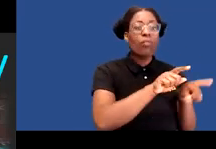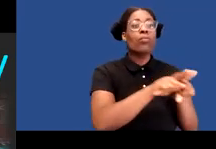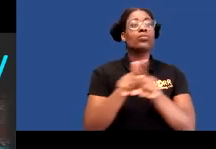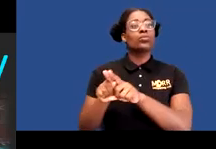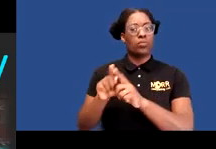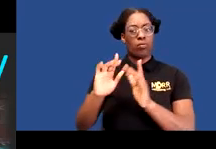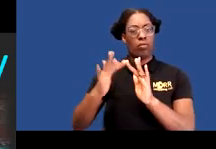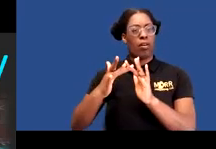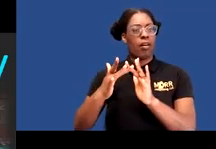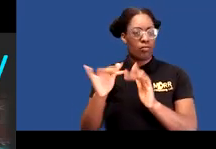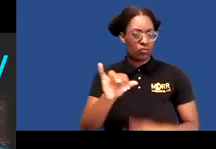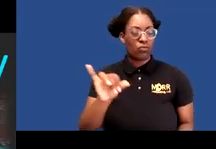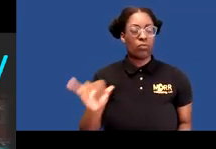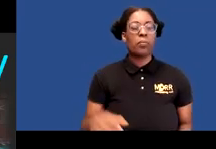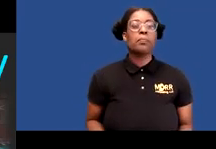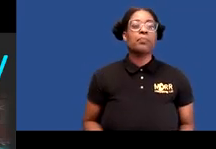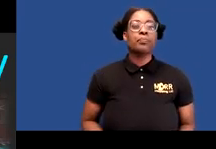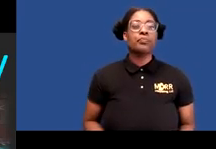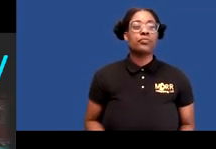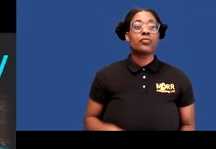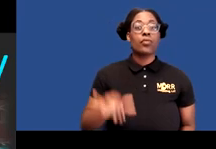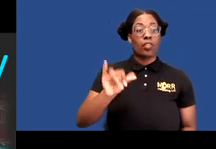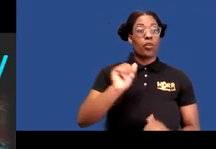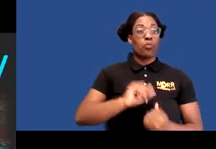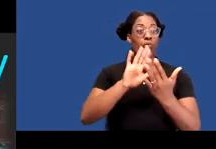that it is something that you could use in your own space.